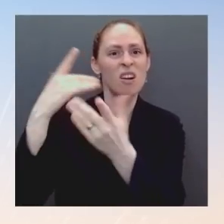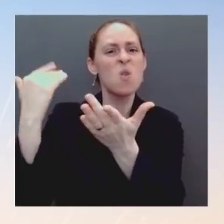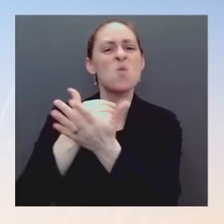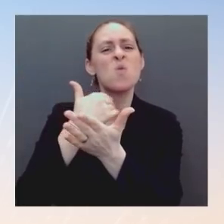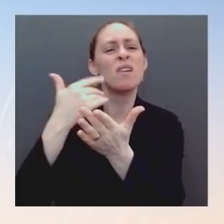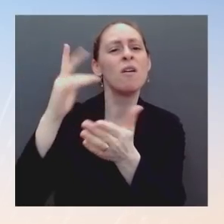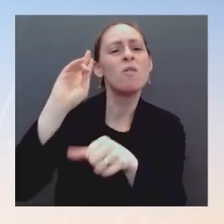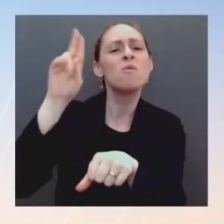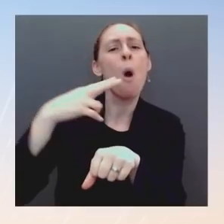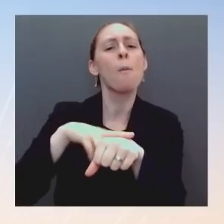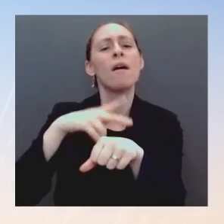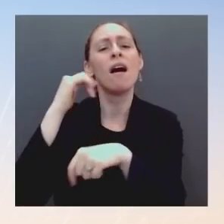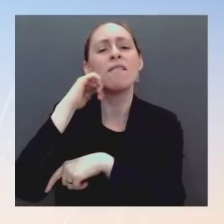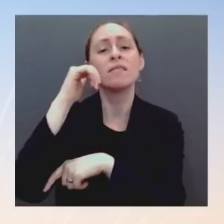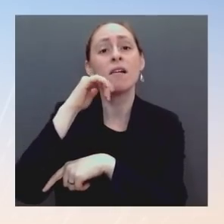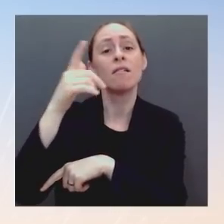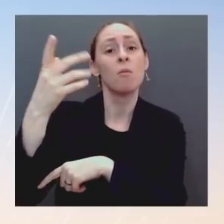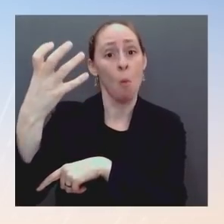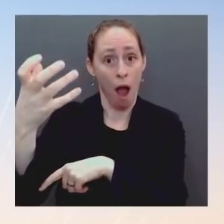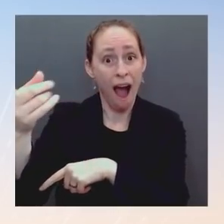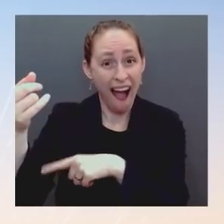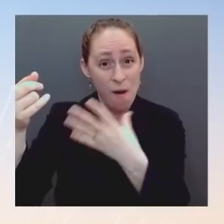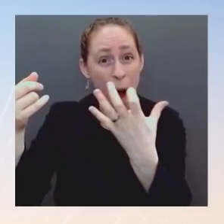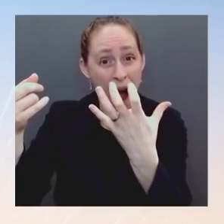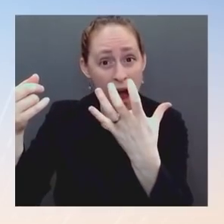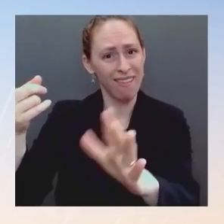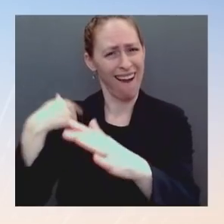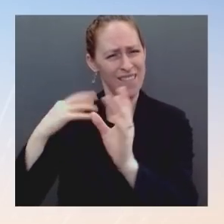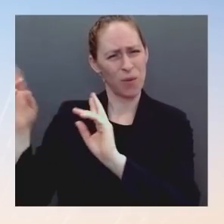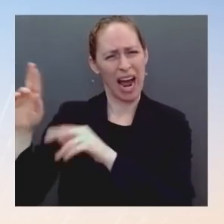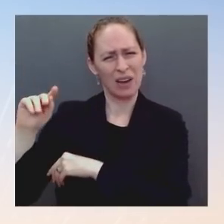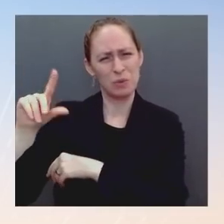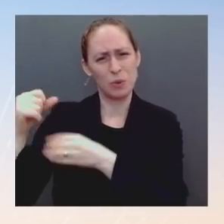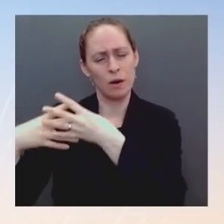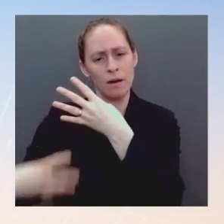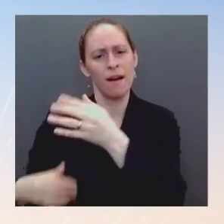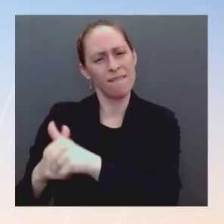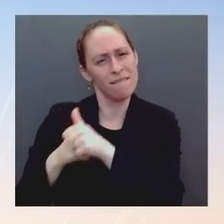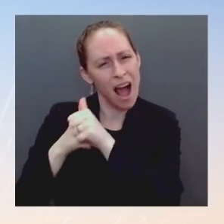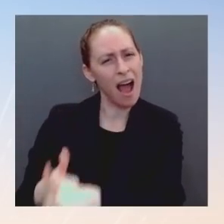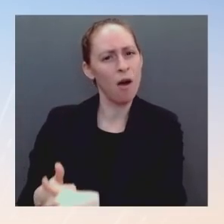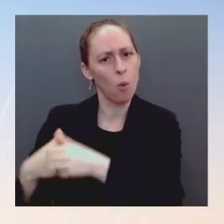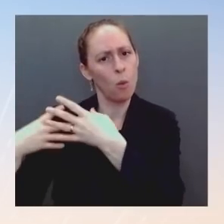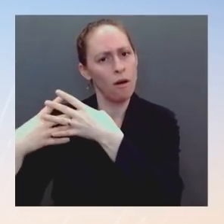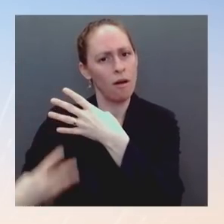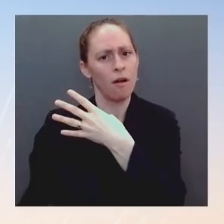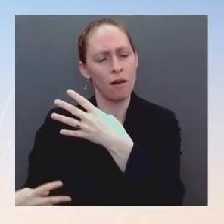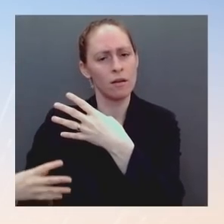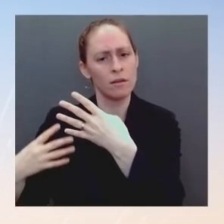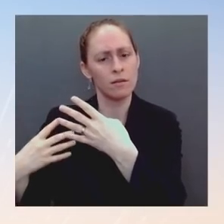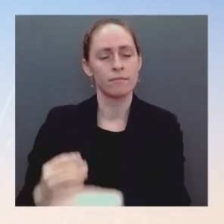the fact that more than 87 percent of the -- of the country -- adults are -- have received at least one dose;